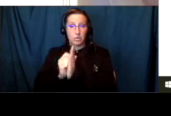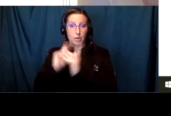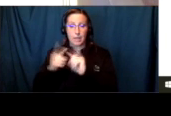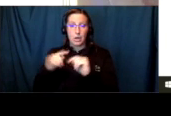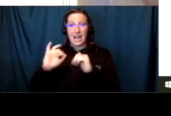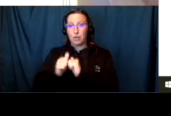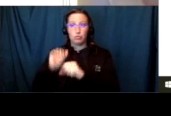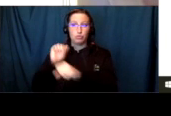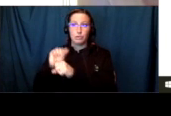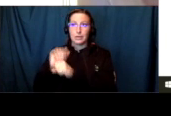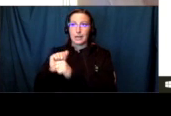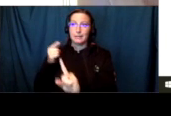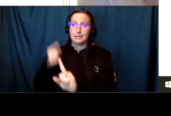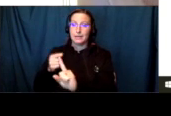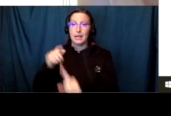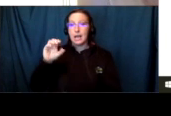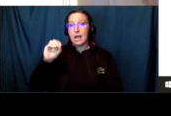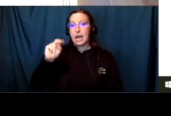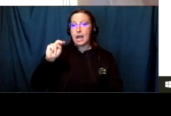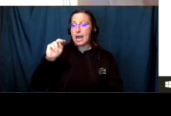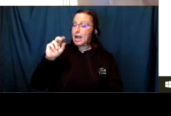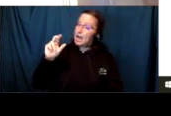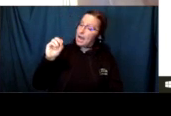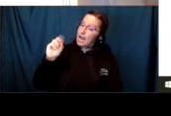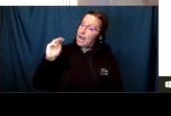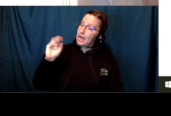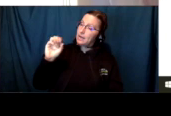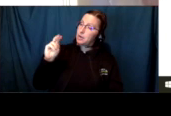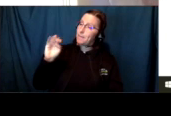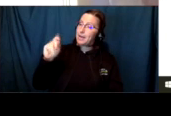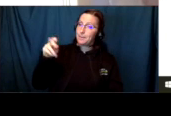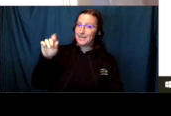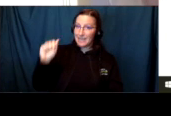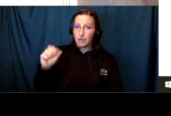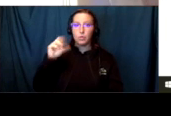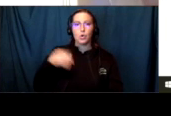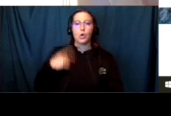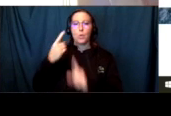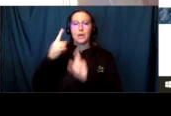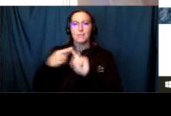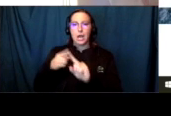on onomatopoeia or um here's one on theory of mind. Then